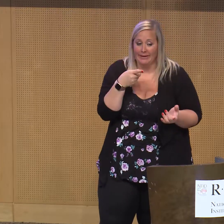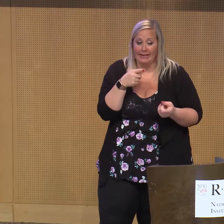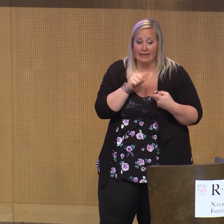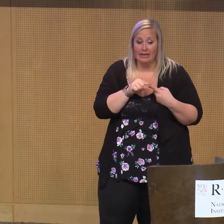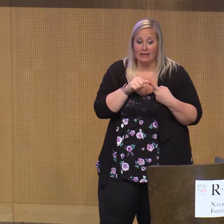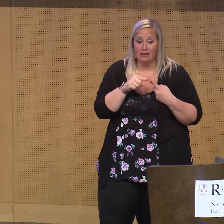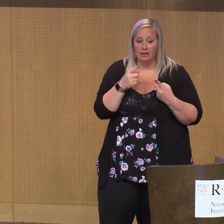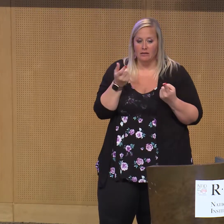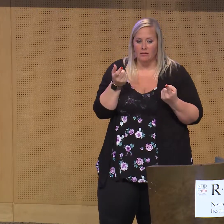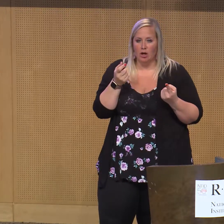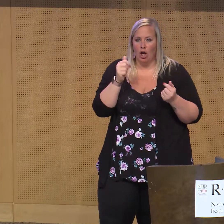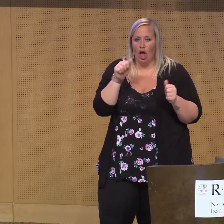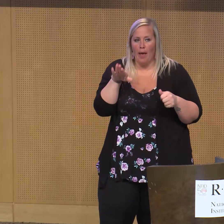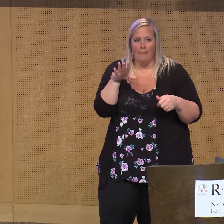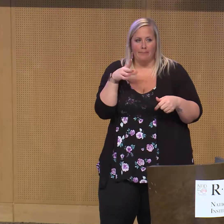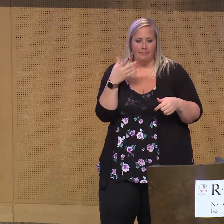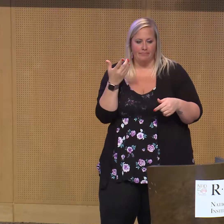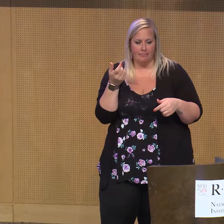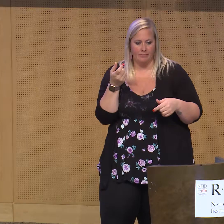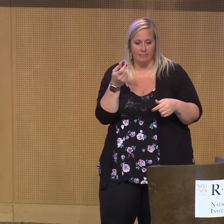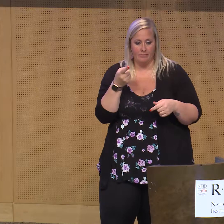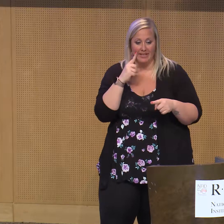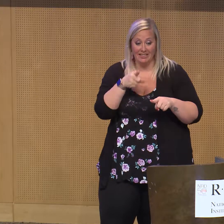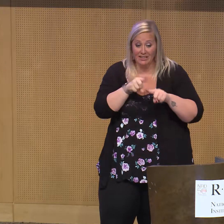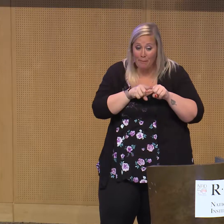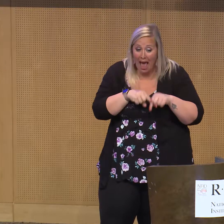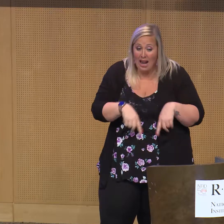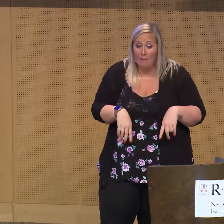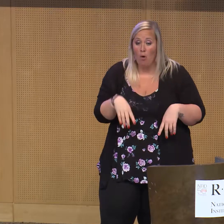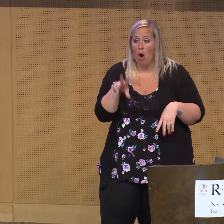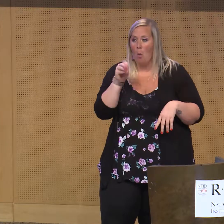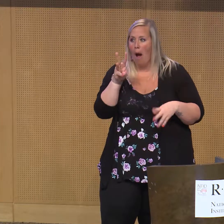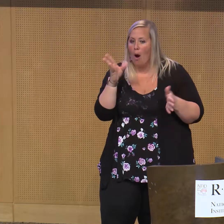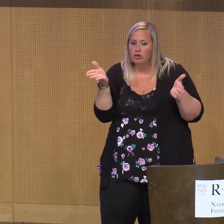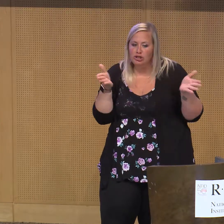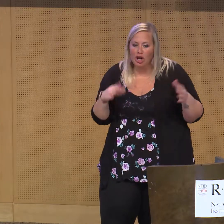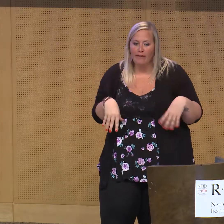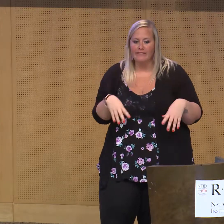Why would you pick a company? Could it be because they're dependable